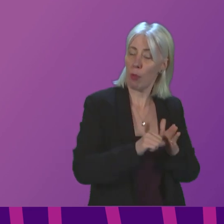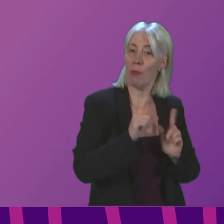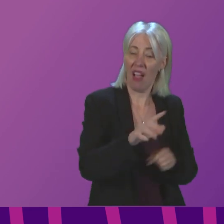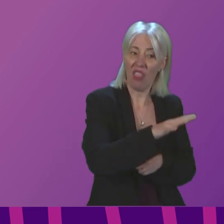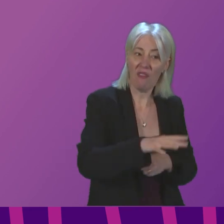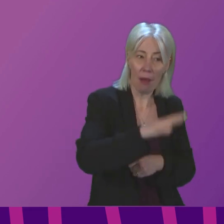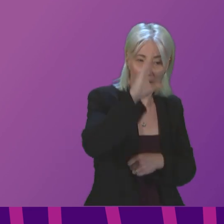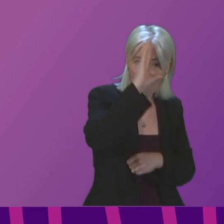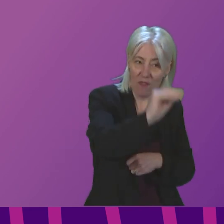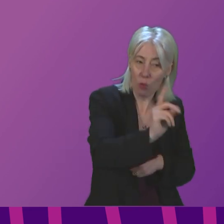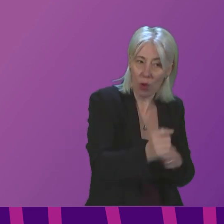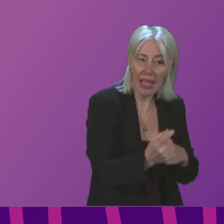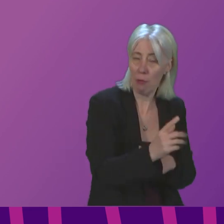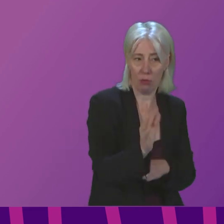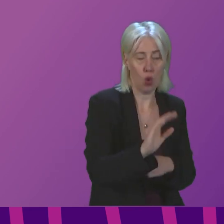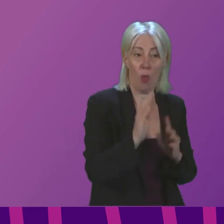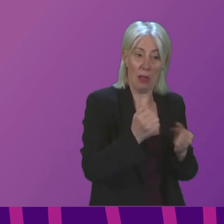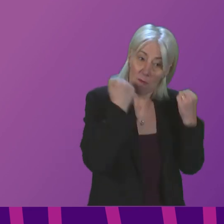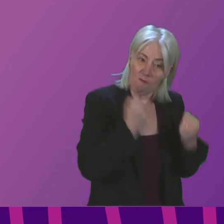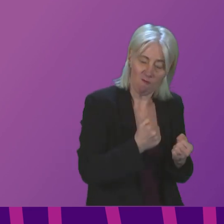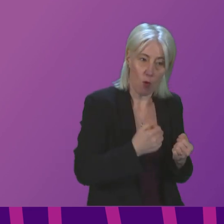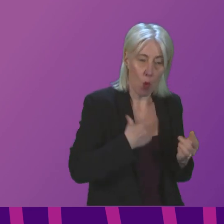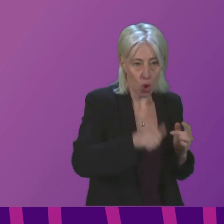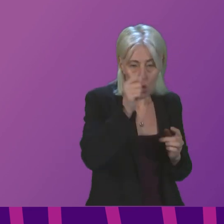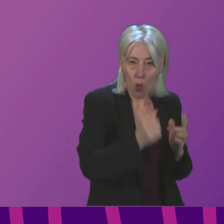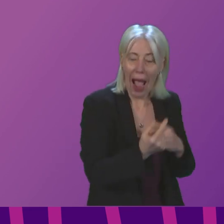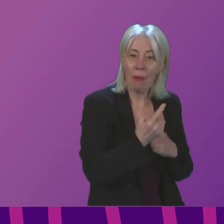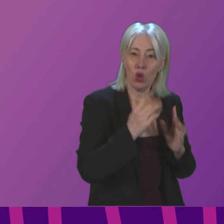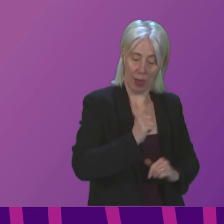had to fight for a post mortem to know the truth. Theresa and her family have described